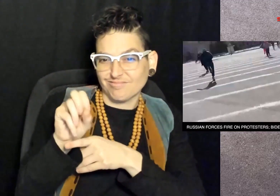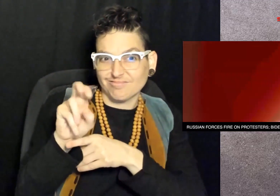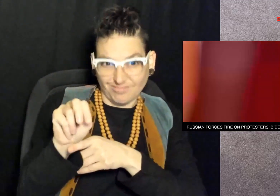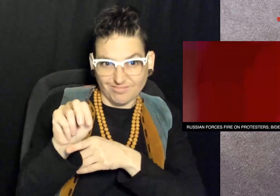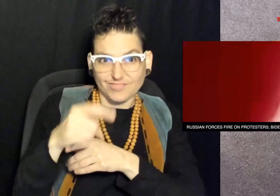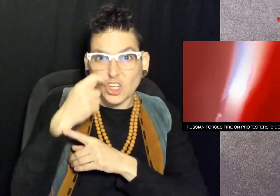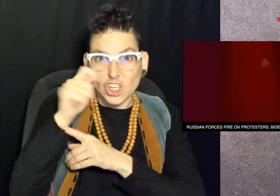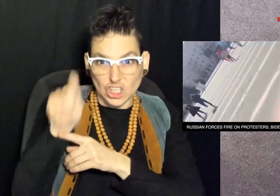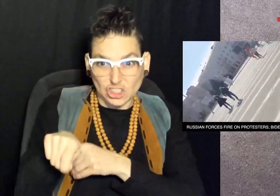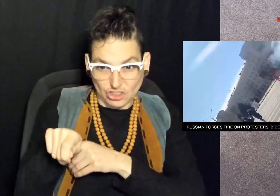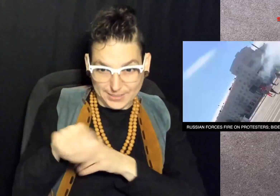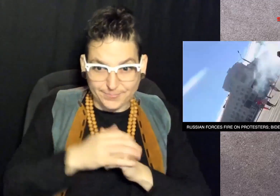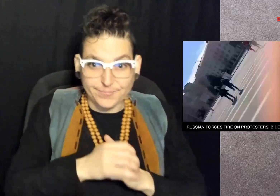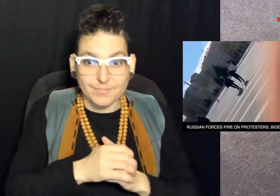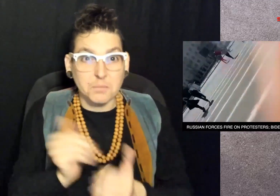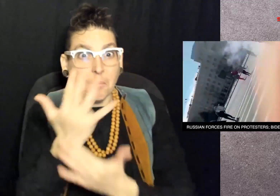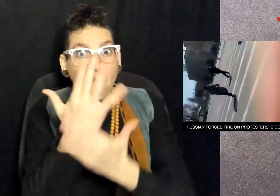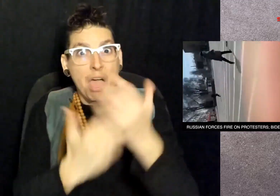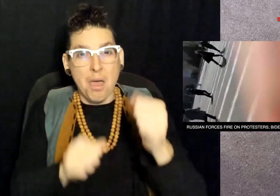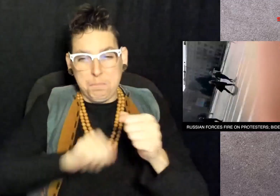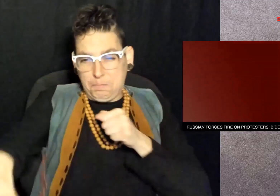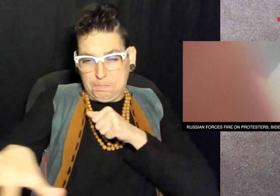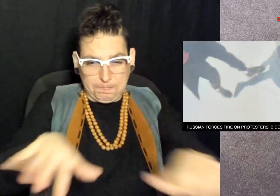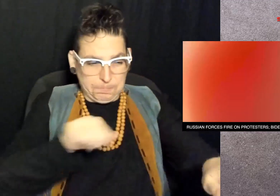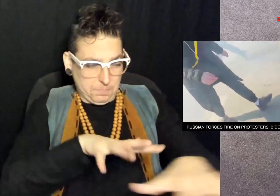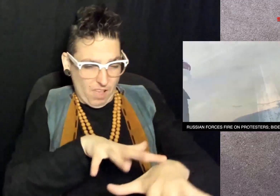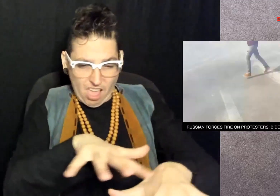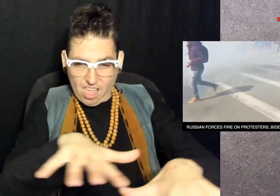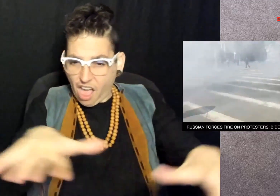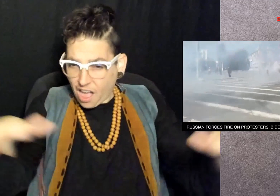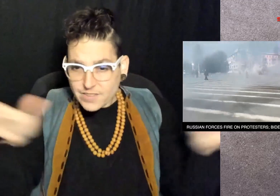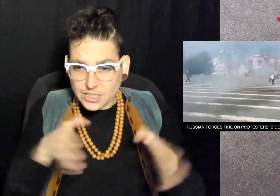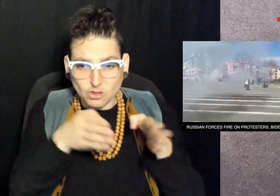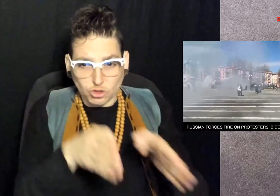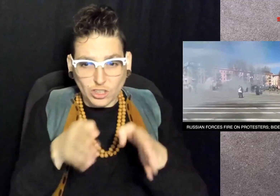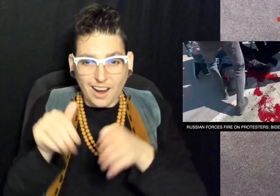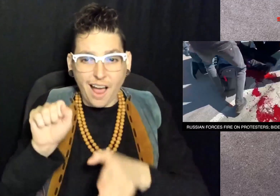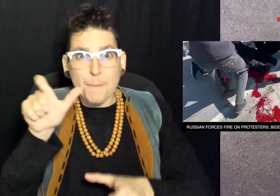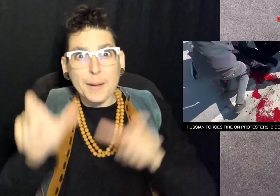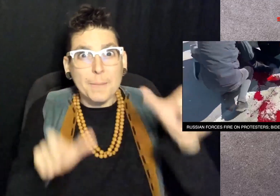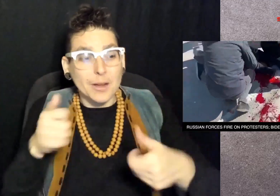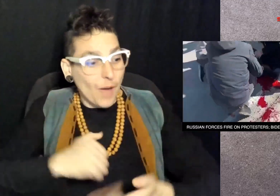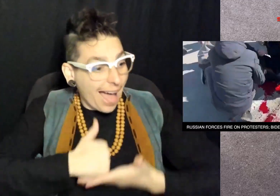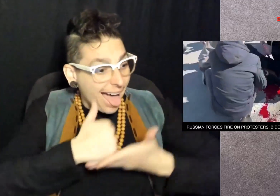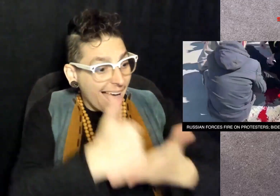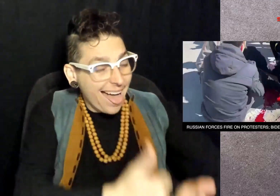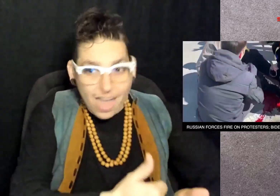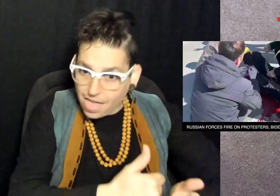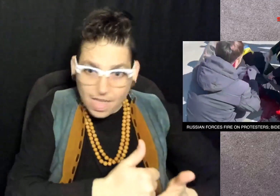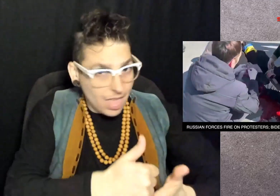on them in the streets of Kherson Ukraine blood spills on the street as people try to